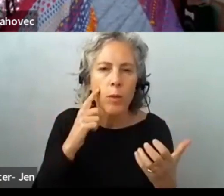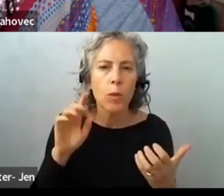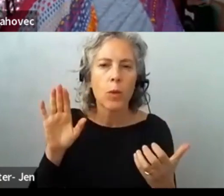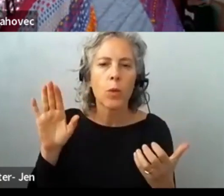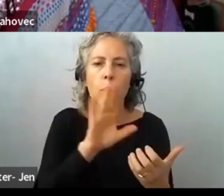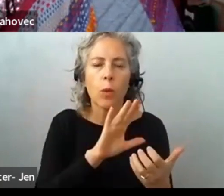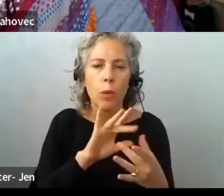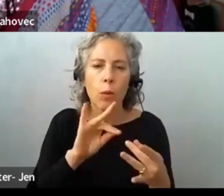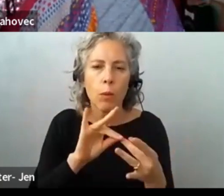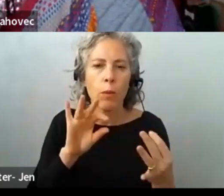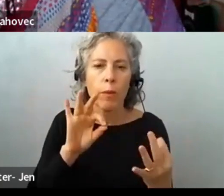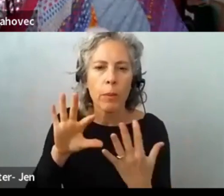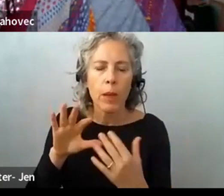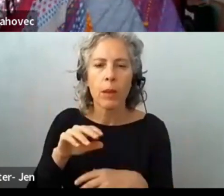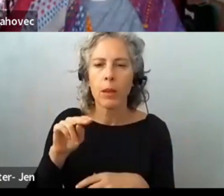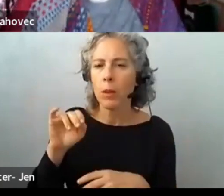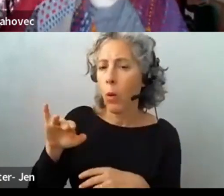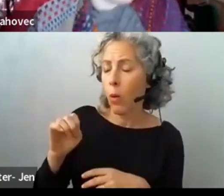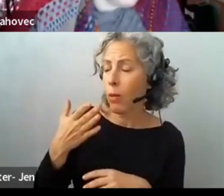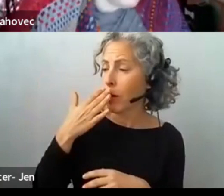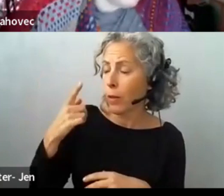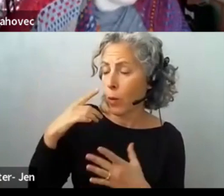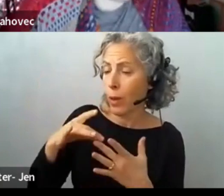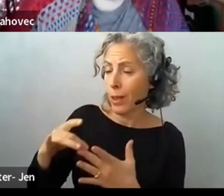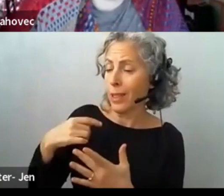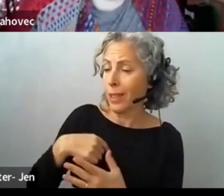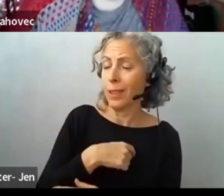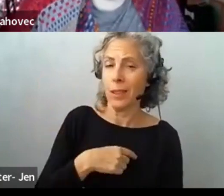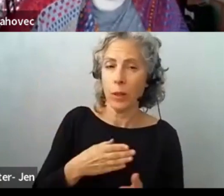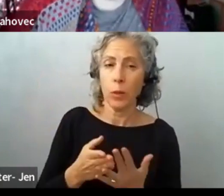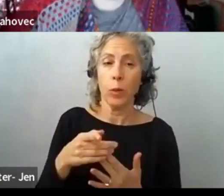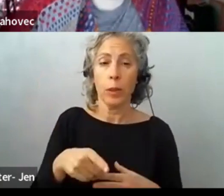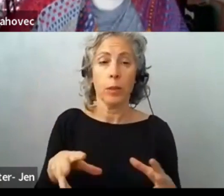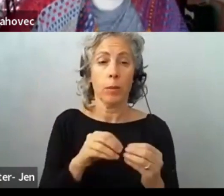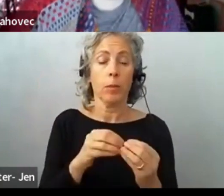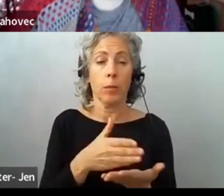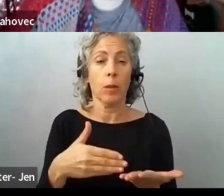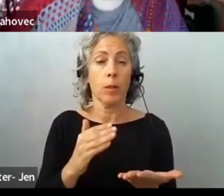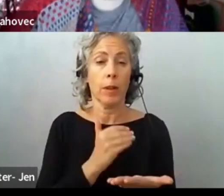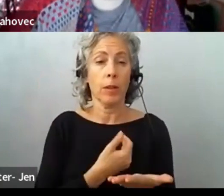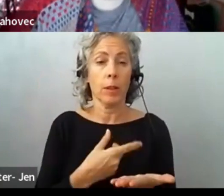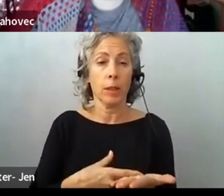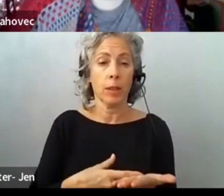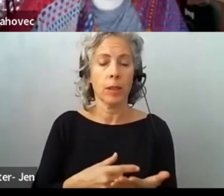Thank you, Nicole, for taking us through this section of this discussion today. We have just a